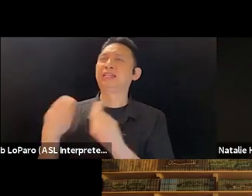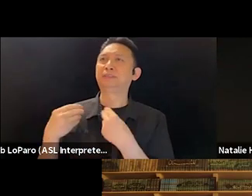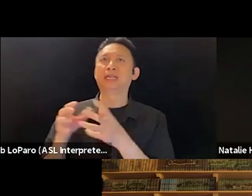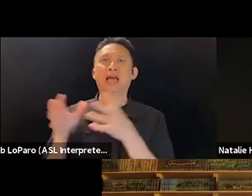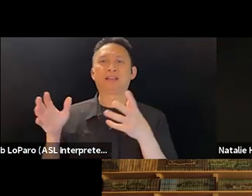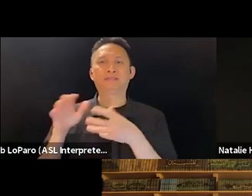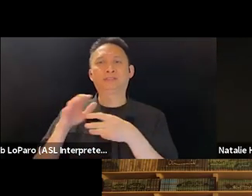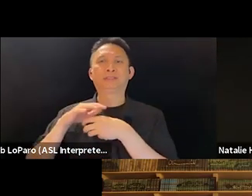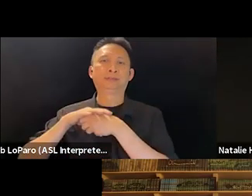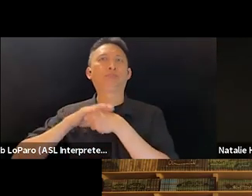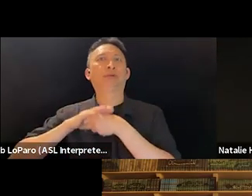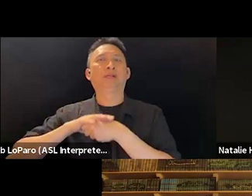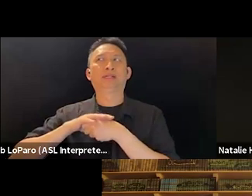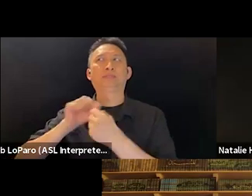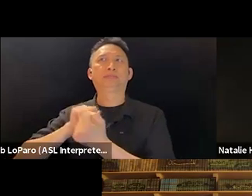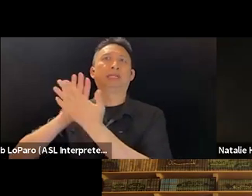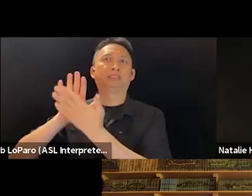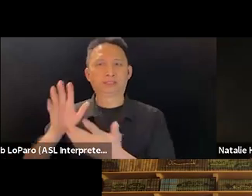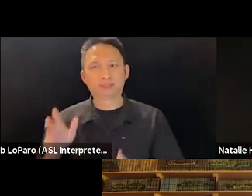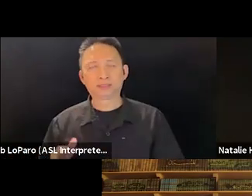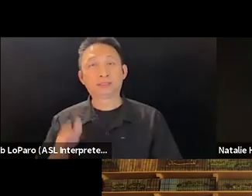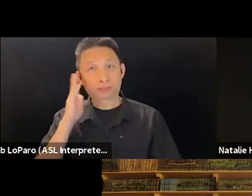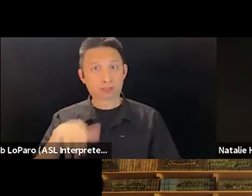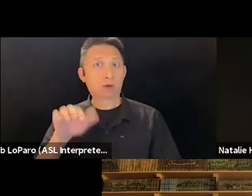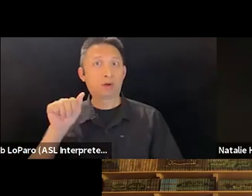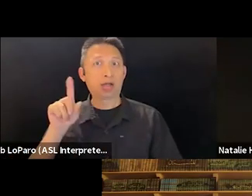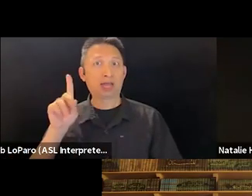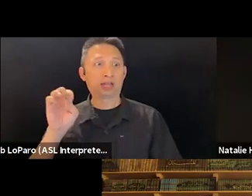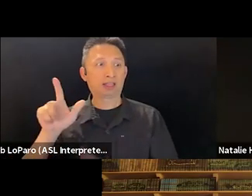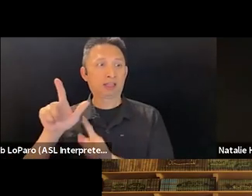Because as Adel was saying we have slots.